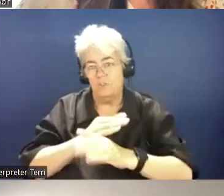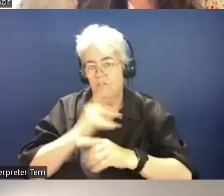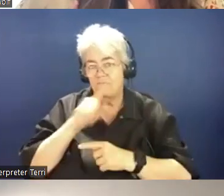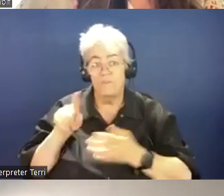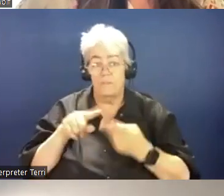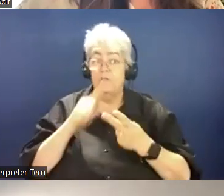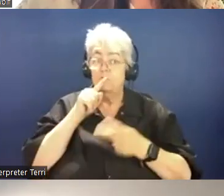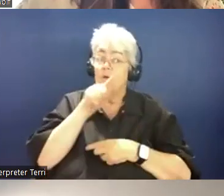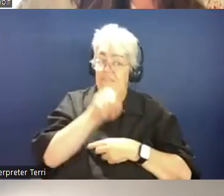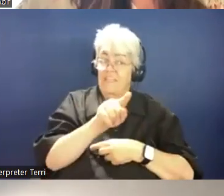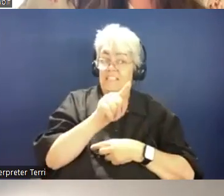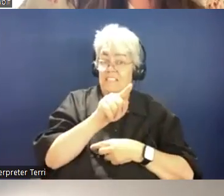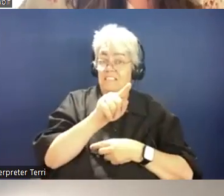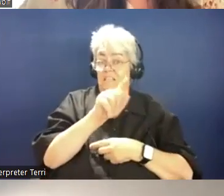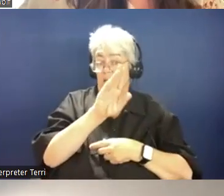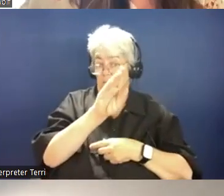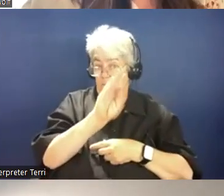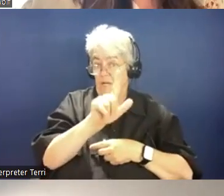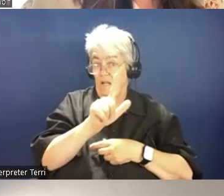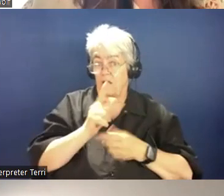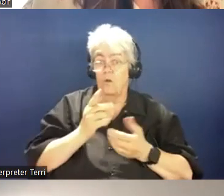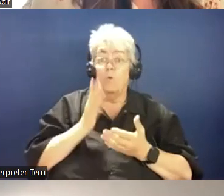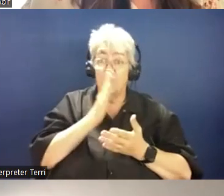the next legislative session, as the goal and the intent is to make sure